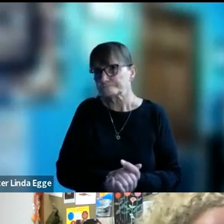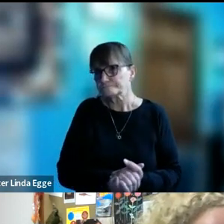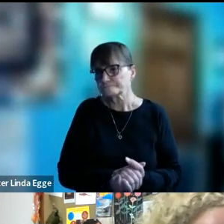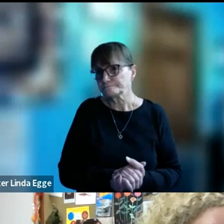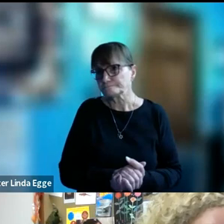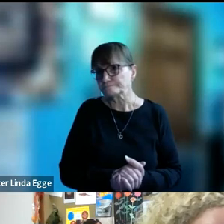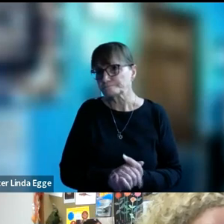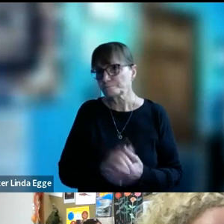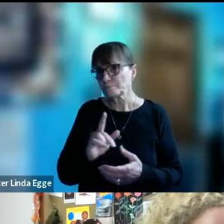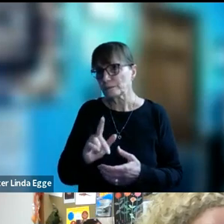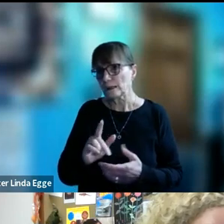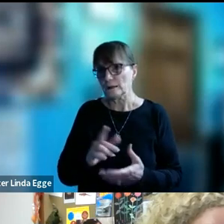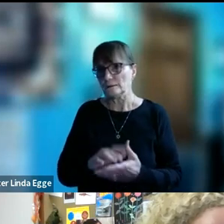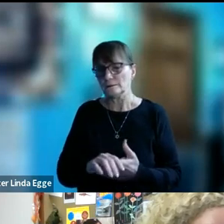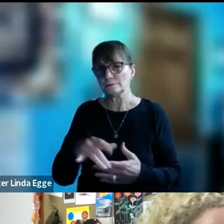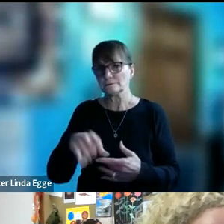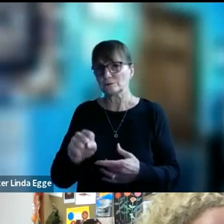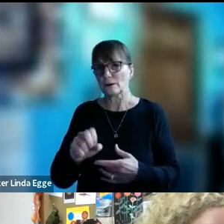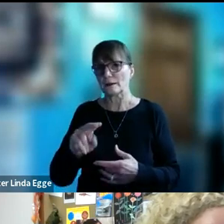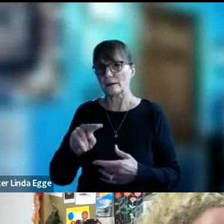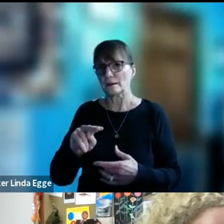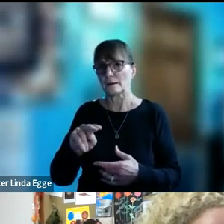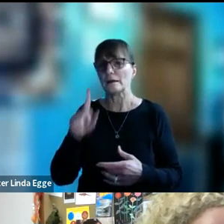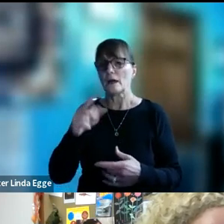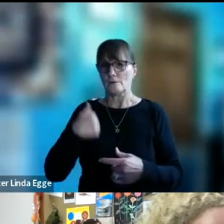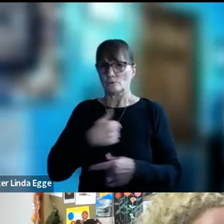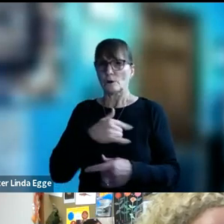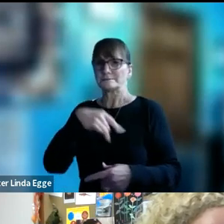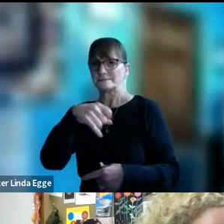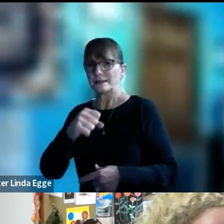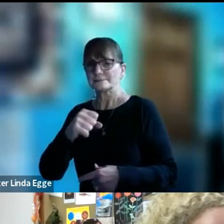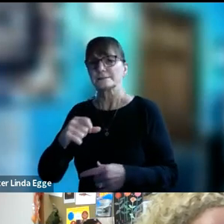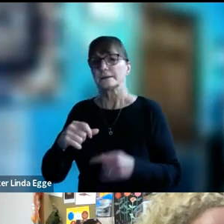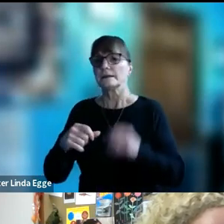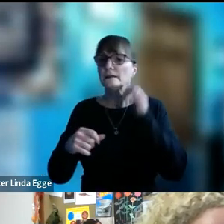Does that look like, yeah, go ahead, Natasha. For us, yeah, I mean simply saying that